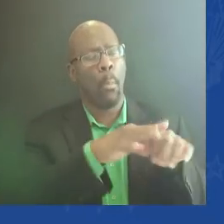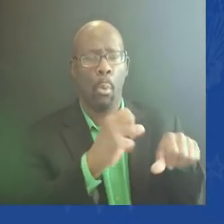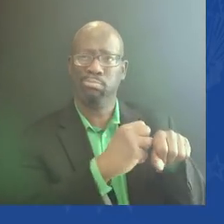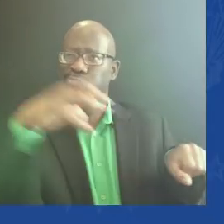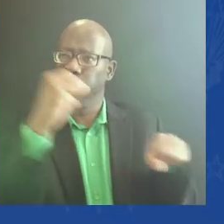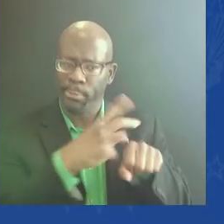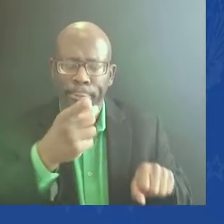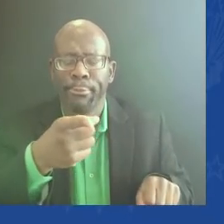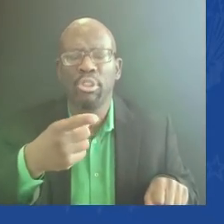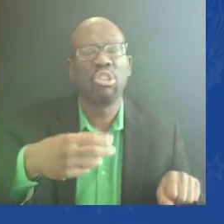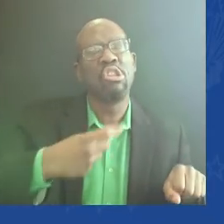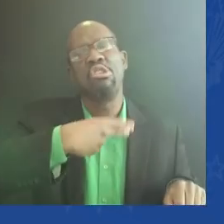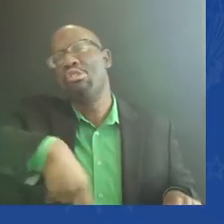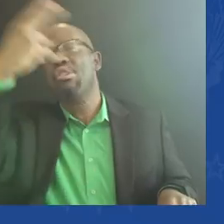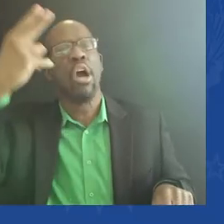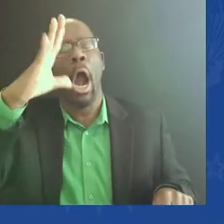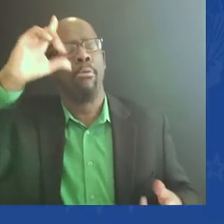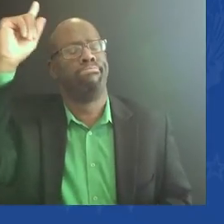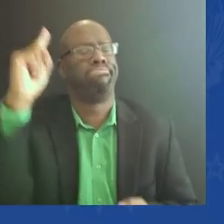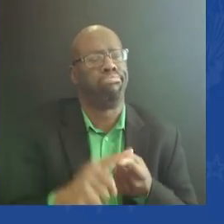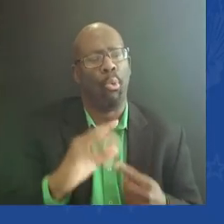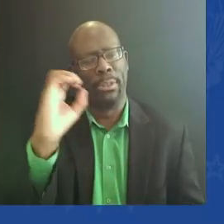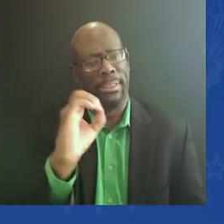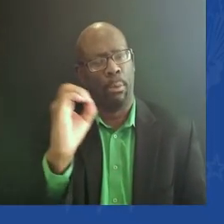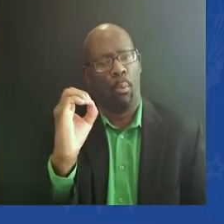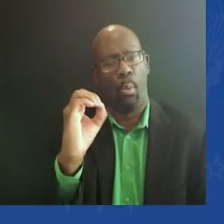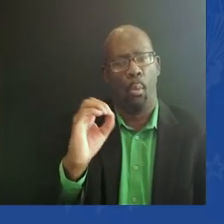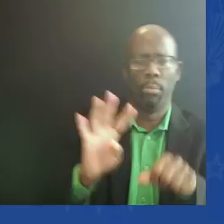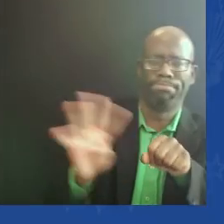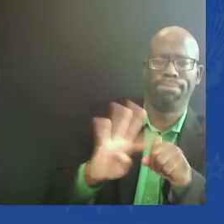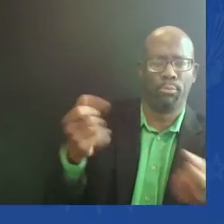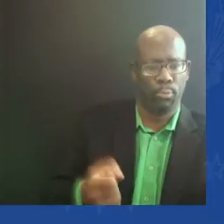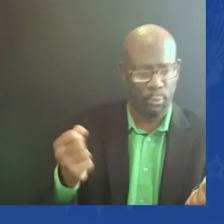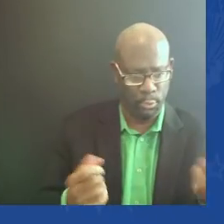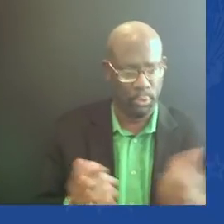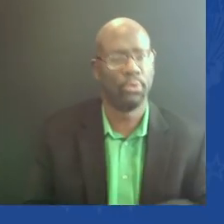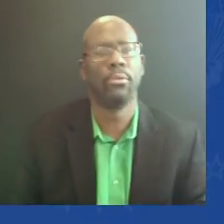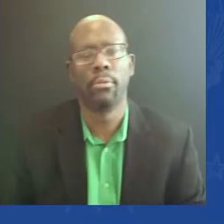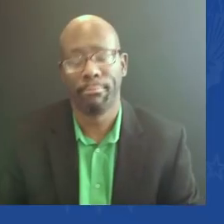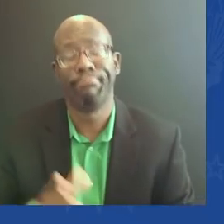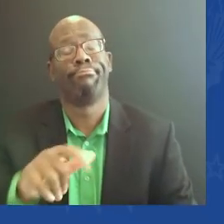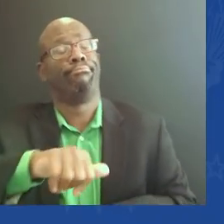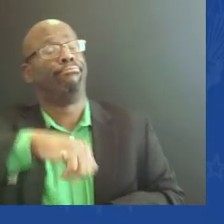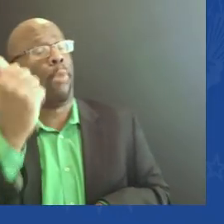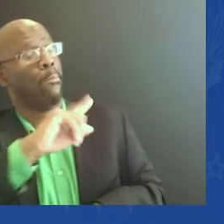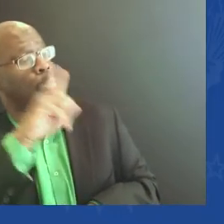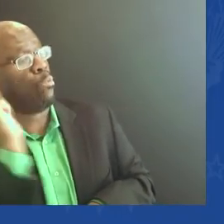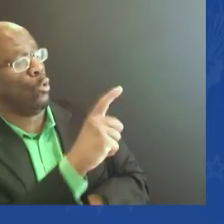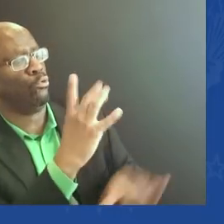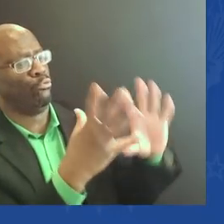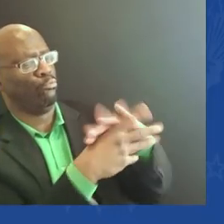The Press: Thank you so much. I'd like to actually start by following up on Jeff's question and then ask you about supply chains as a follow-up to that.